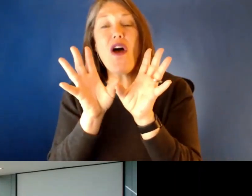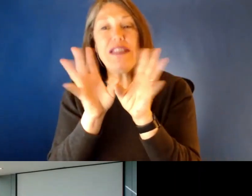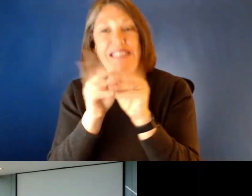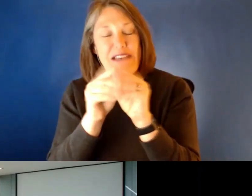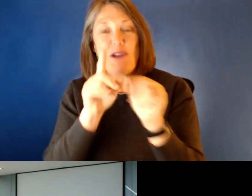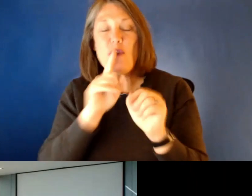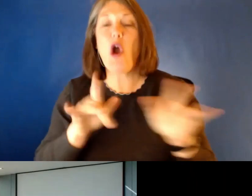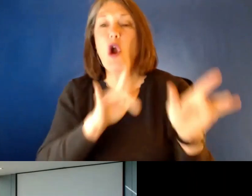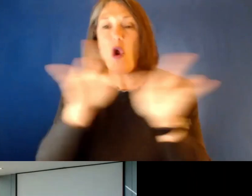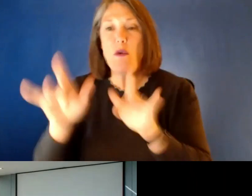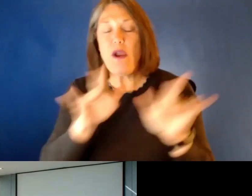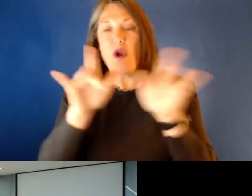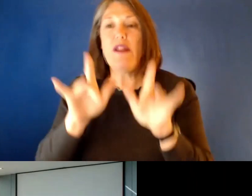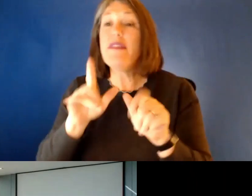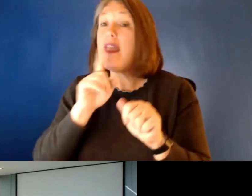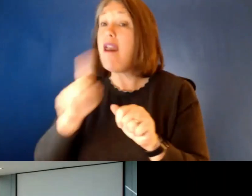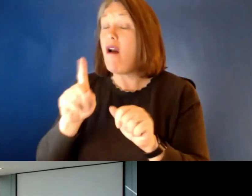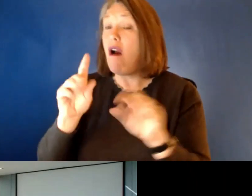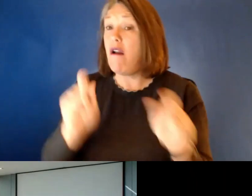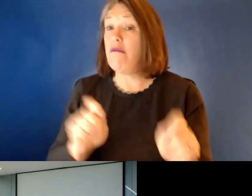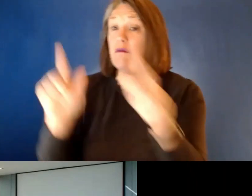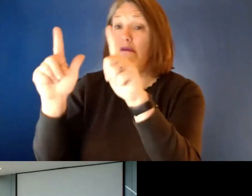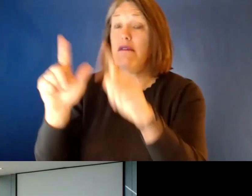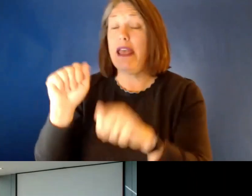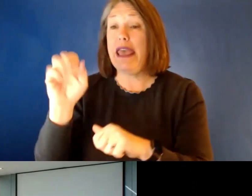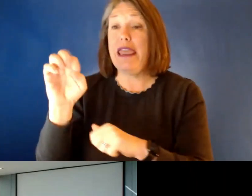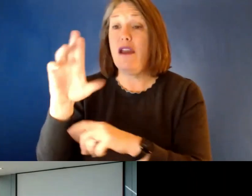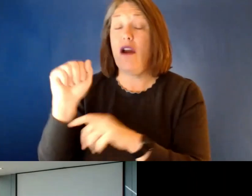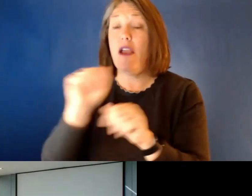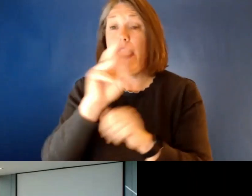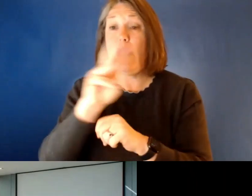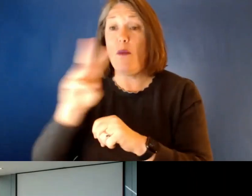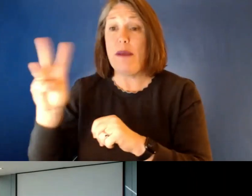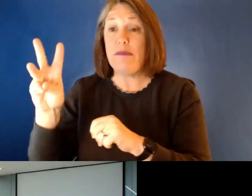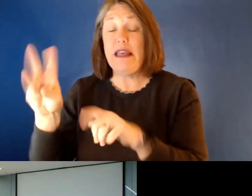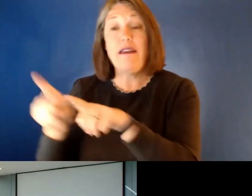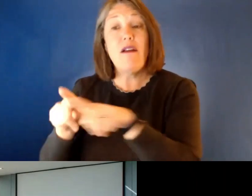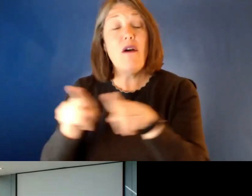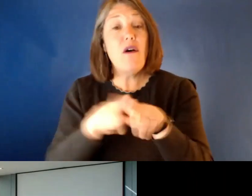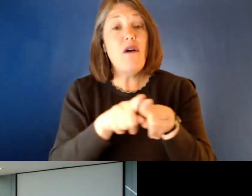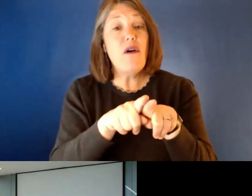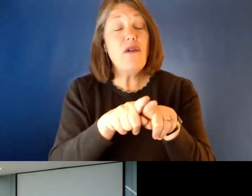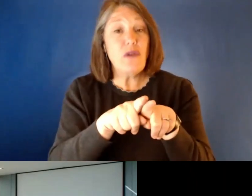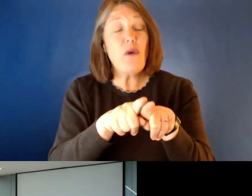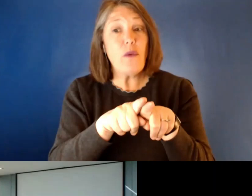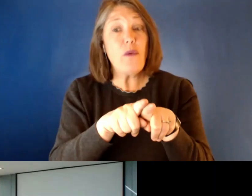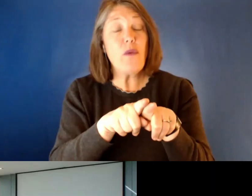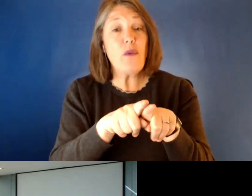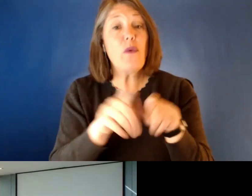on the AERA website. 06:06:36 There well also be a series. There